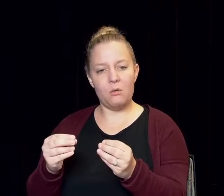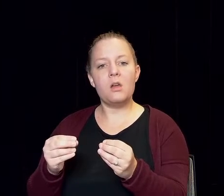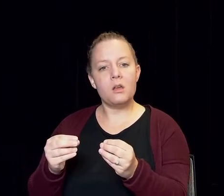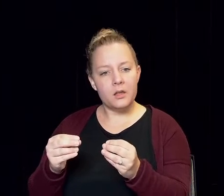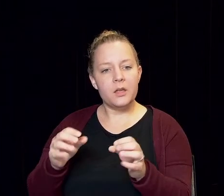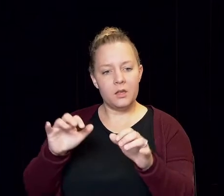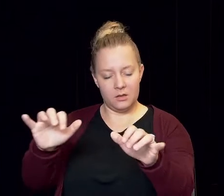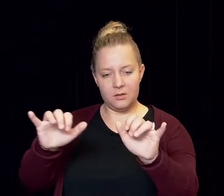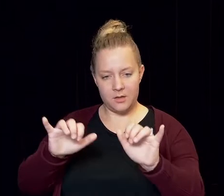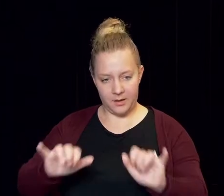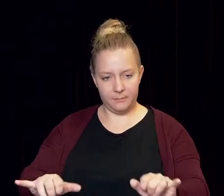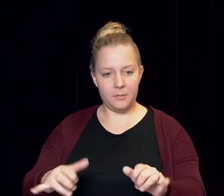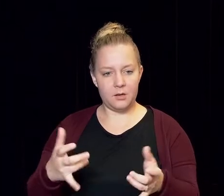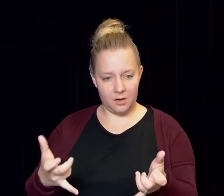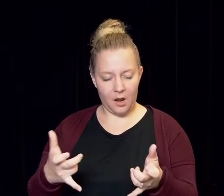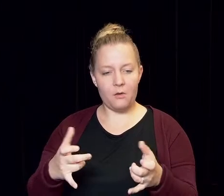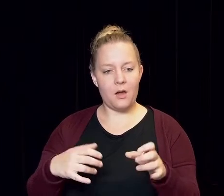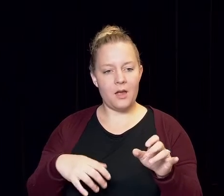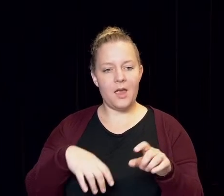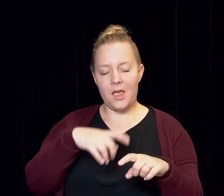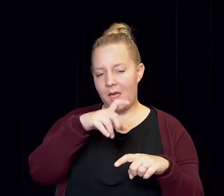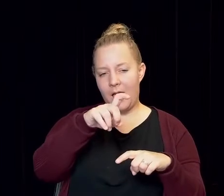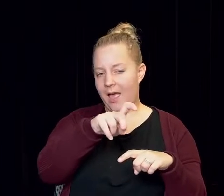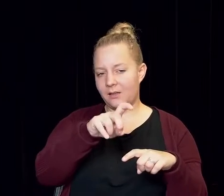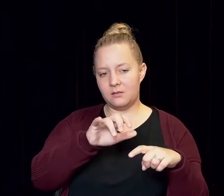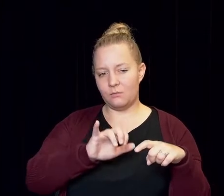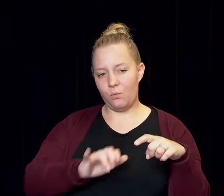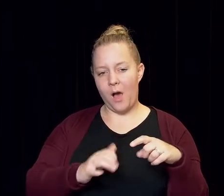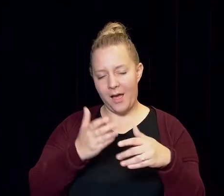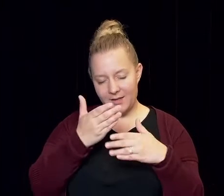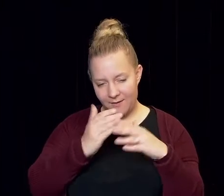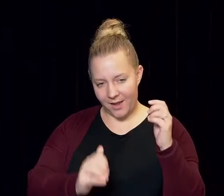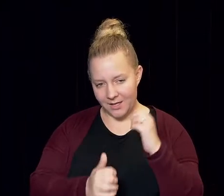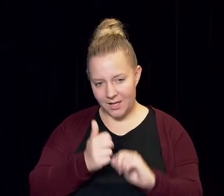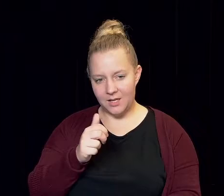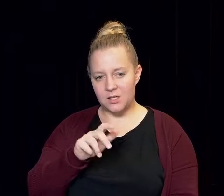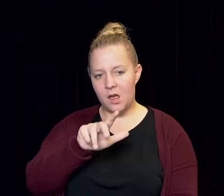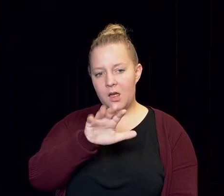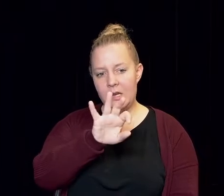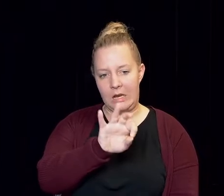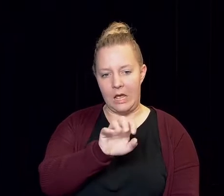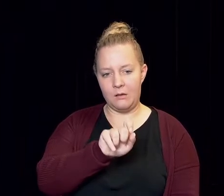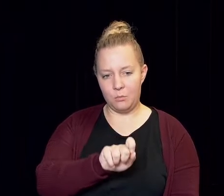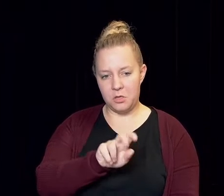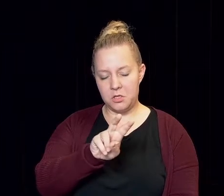this one. We got x, we got y, we're going to go ahead and divide each one of these out. 9.2 divided by 2.